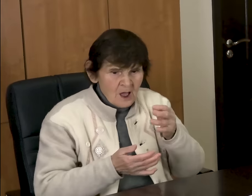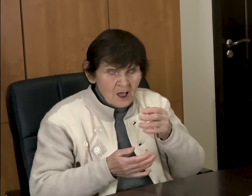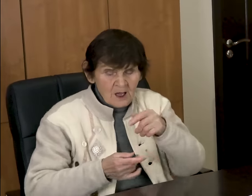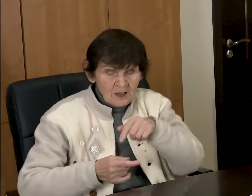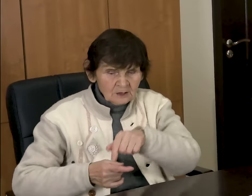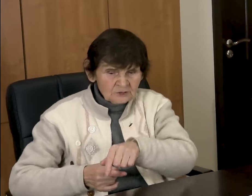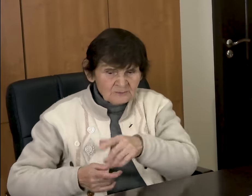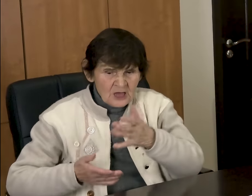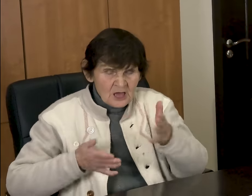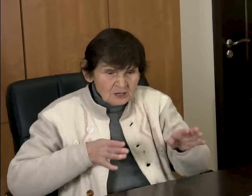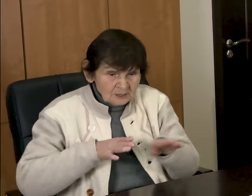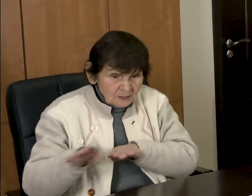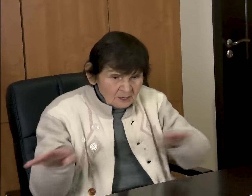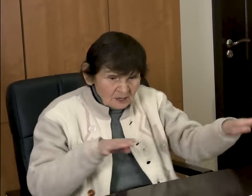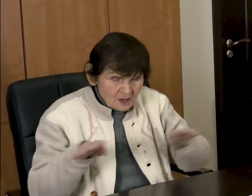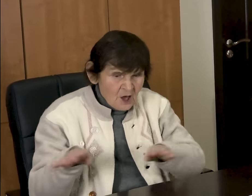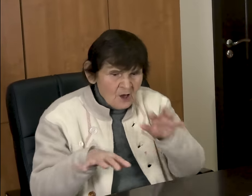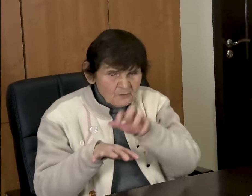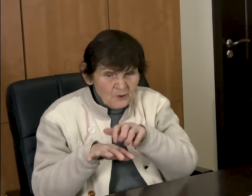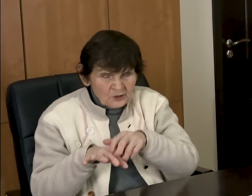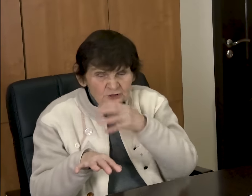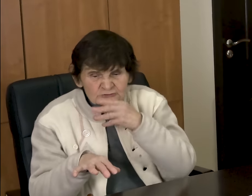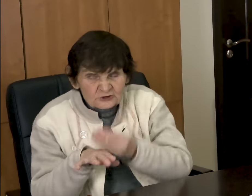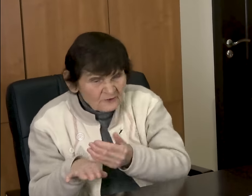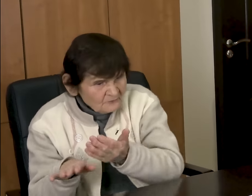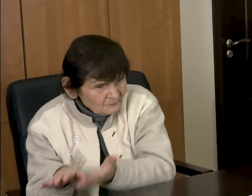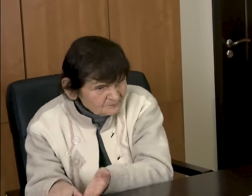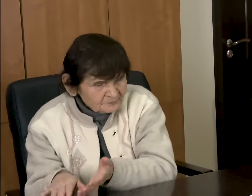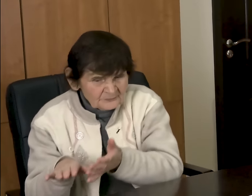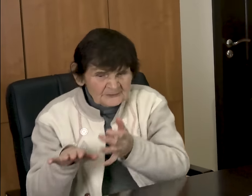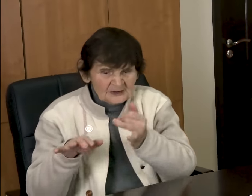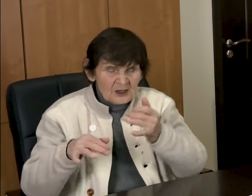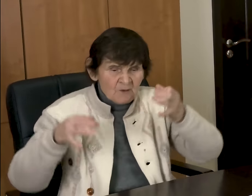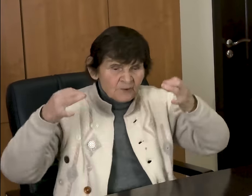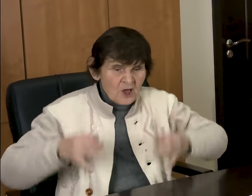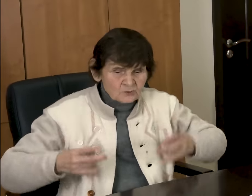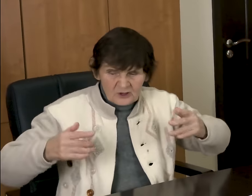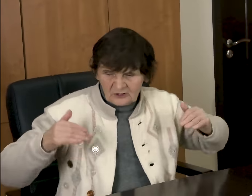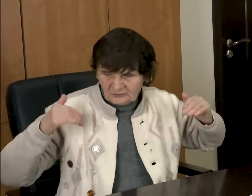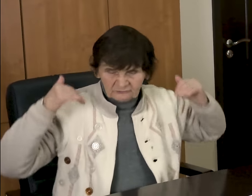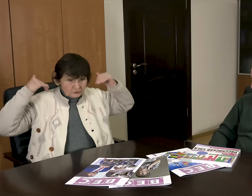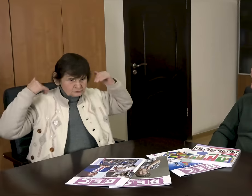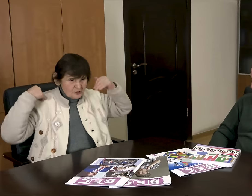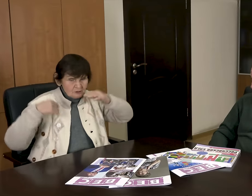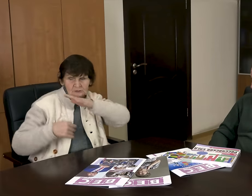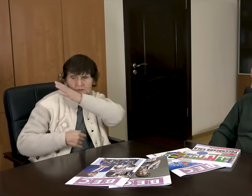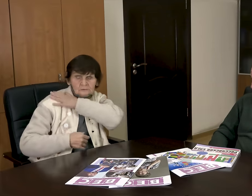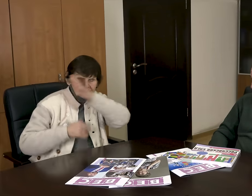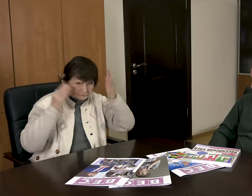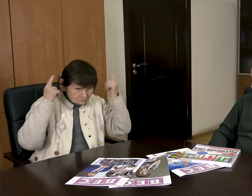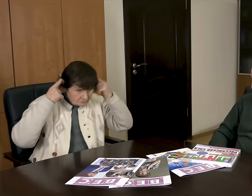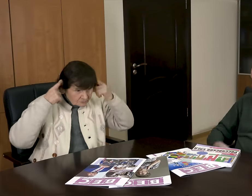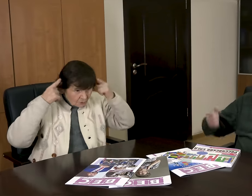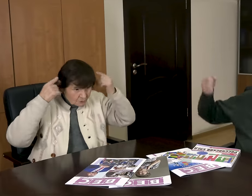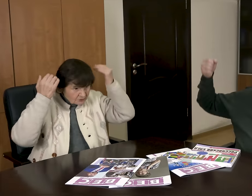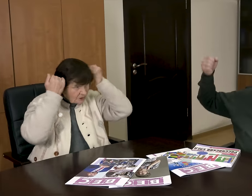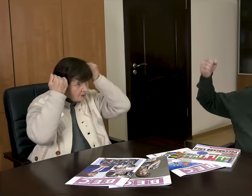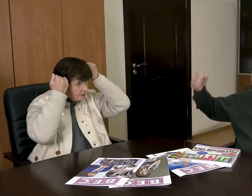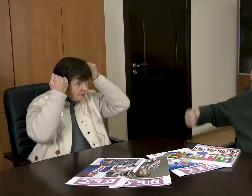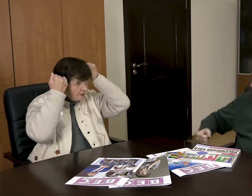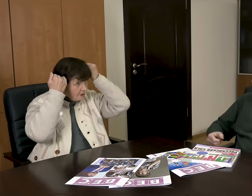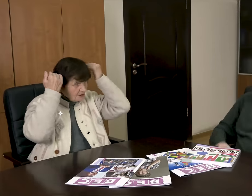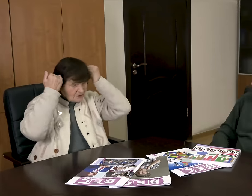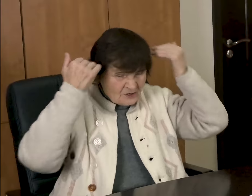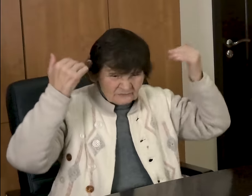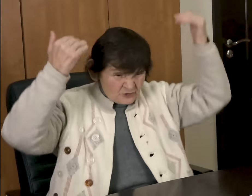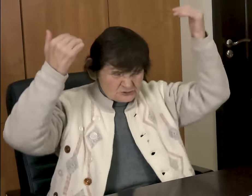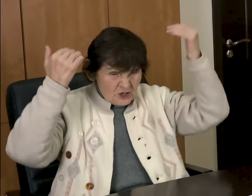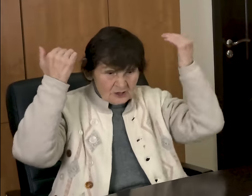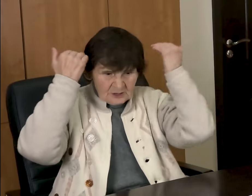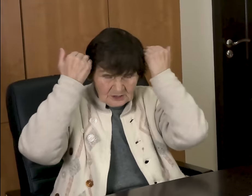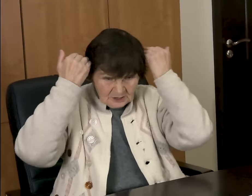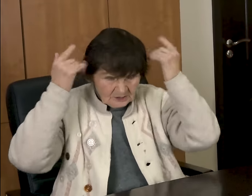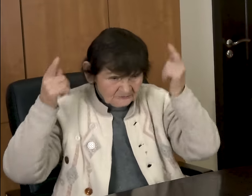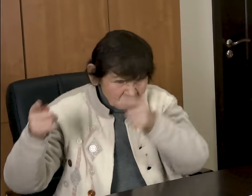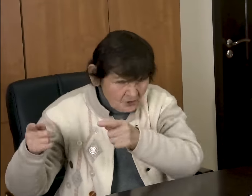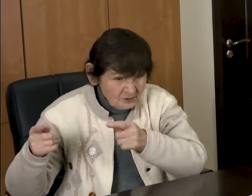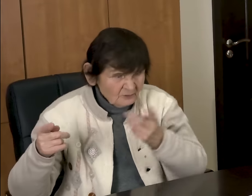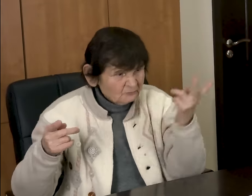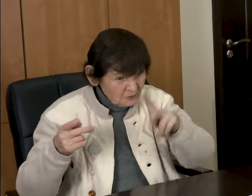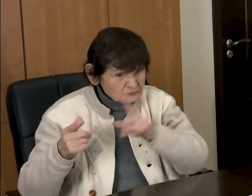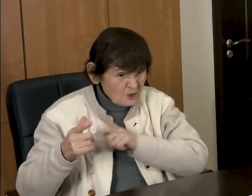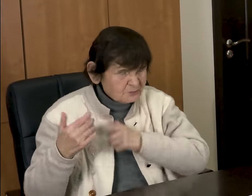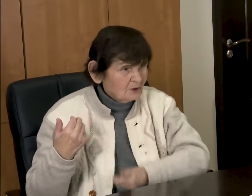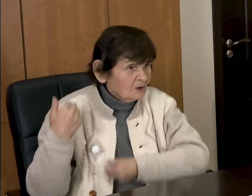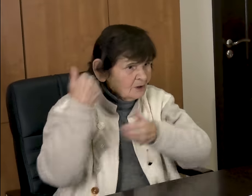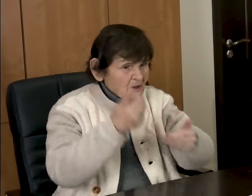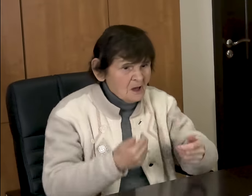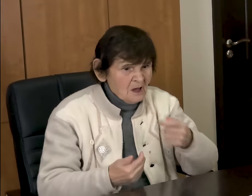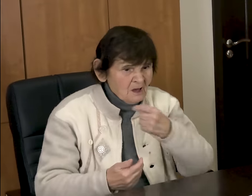For skating, you need your own boots and poles higher than your shoulders (height minus 15–20 cm).